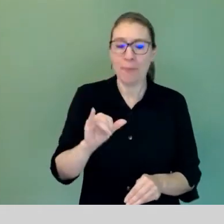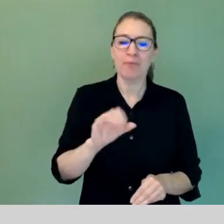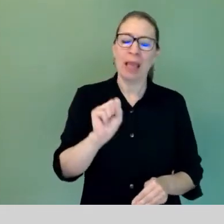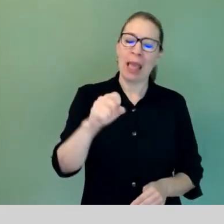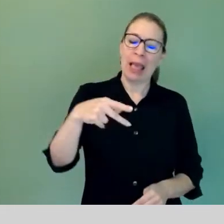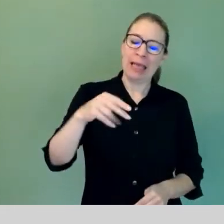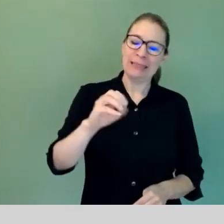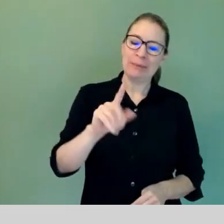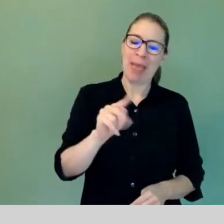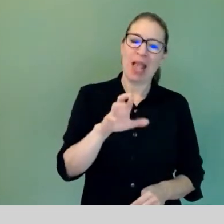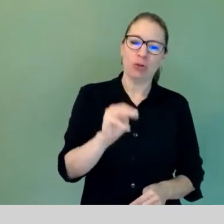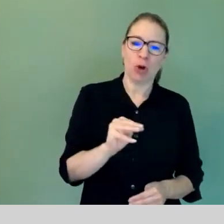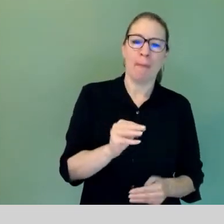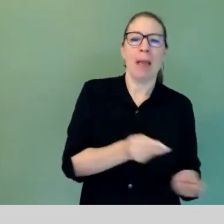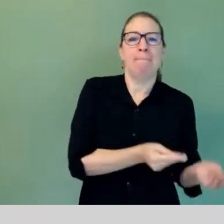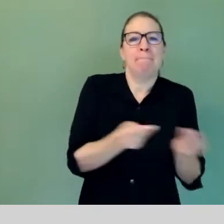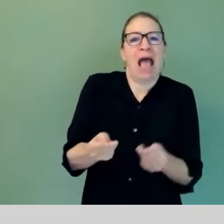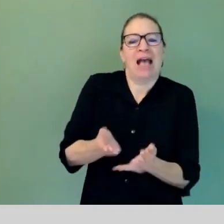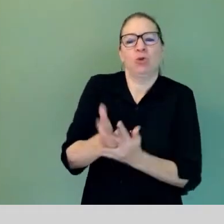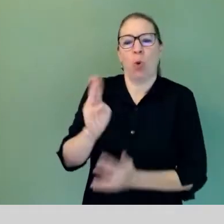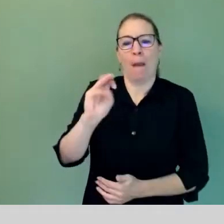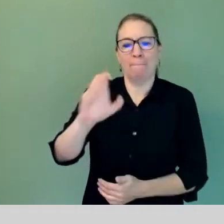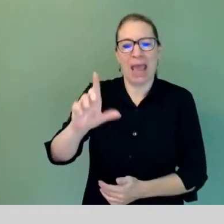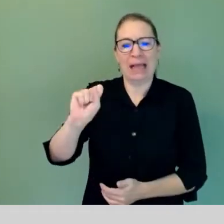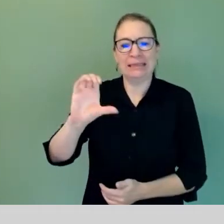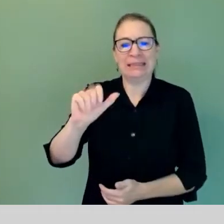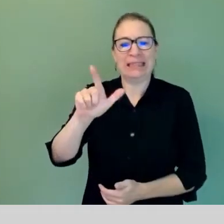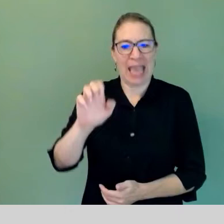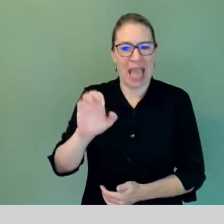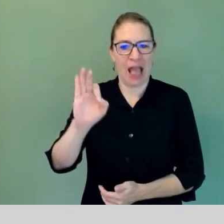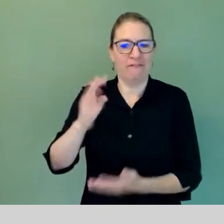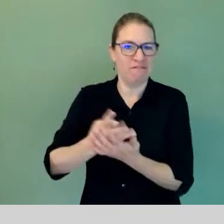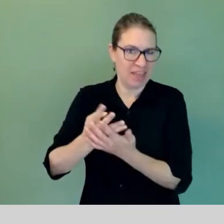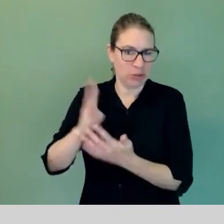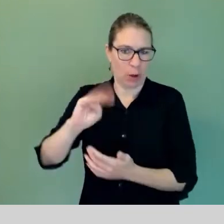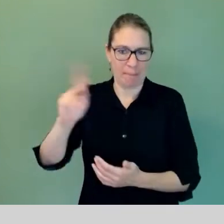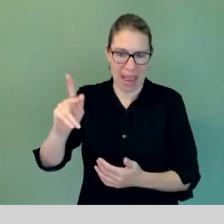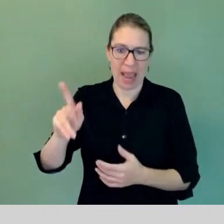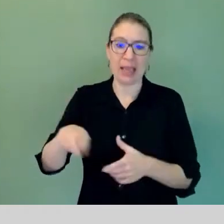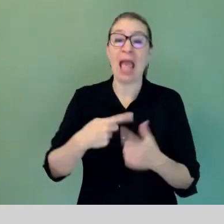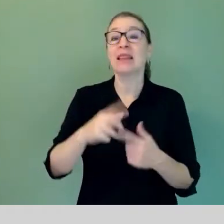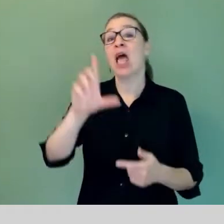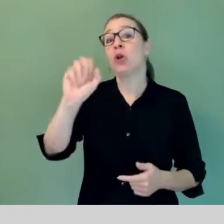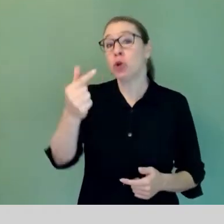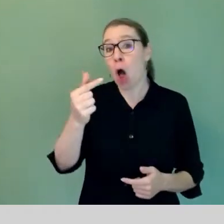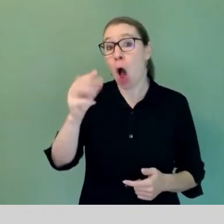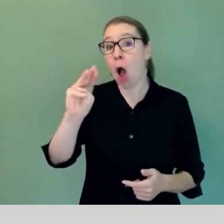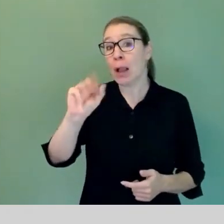is the spectrum is passed through this mel scale filter bank, the log magnitude is taken off the resultant,